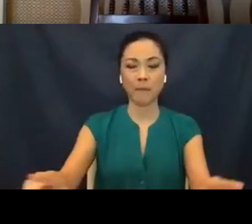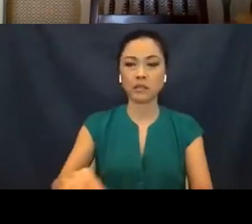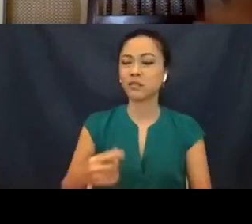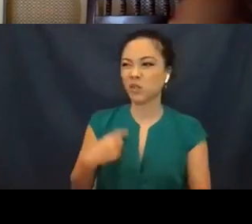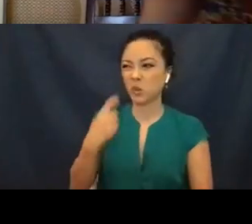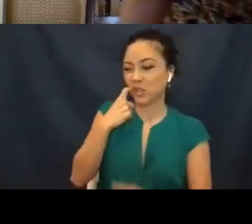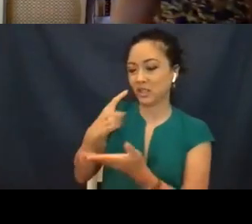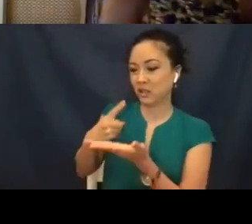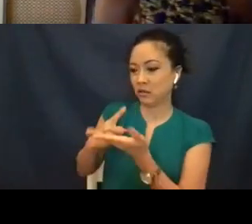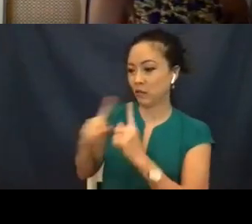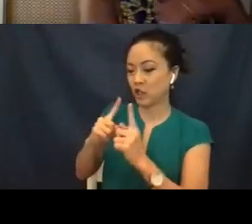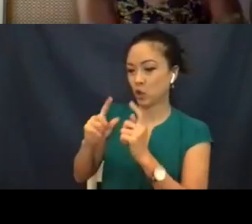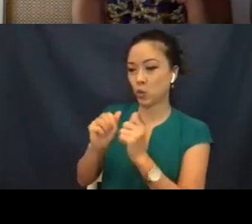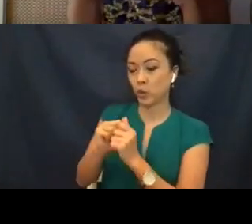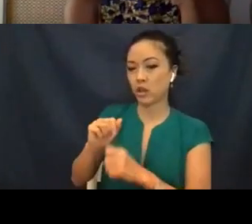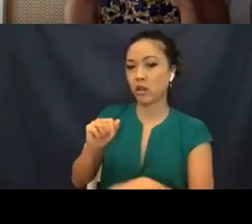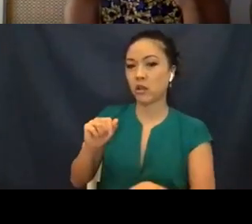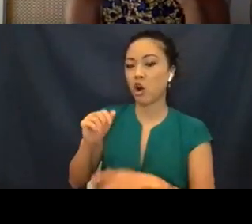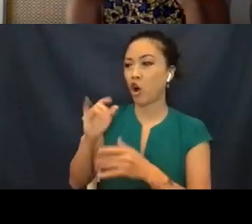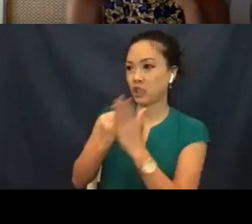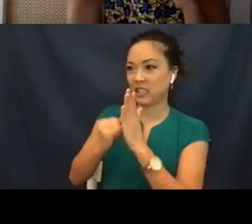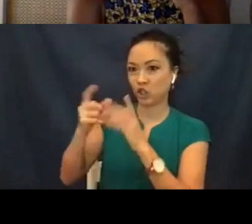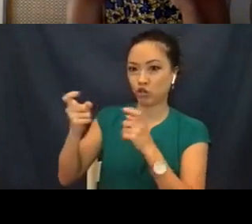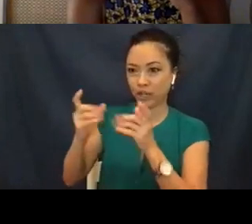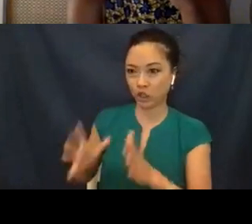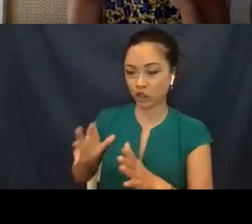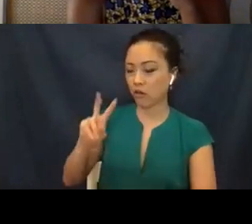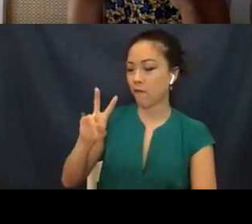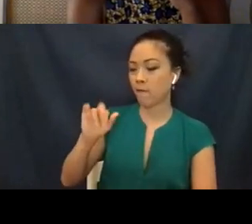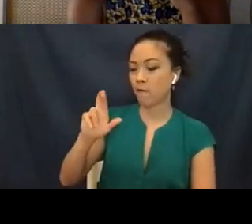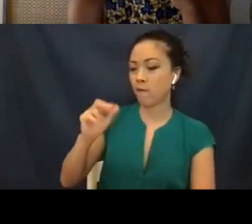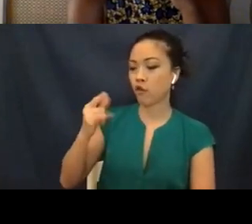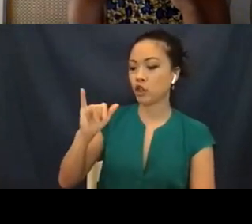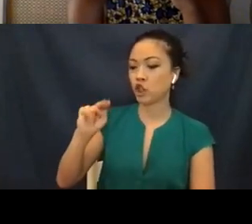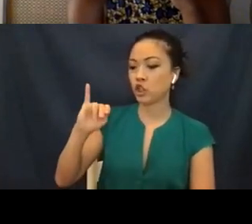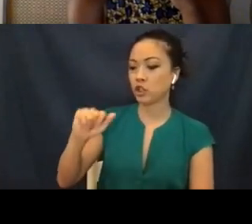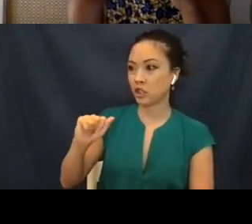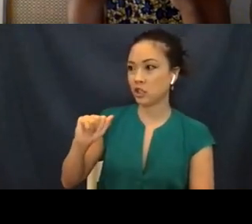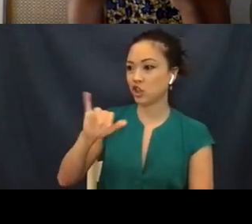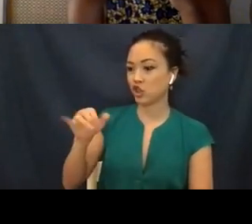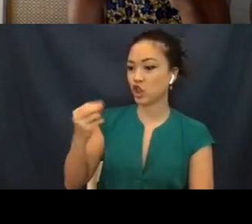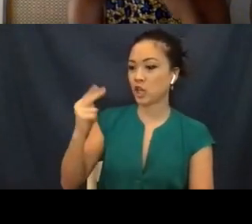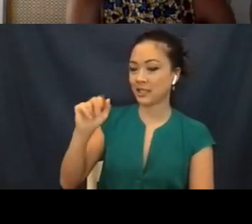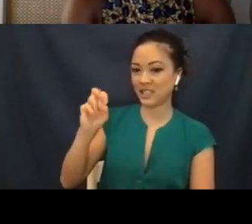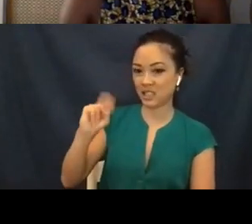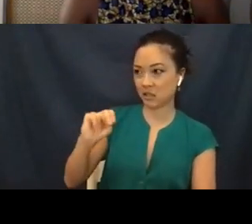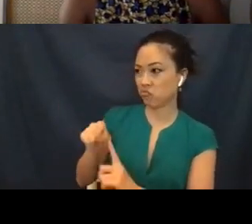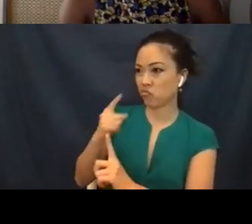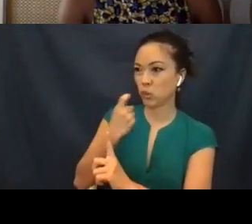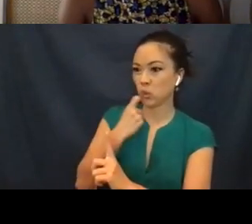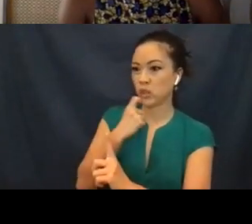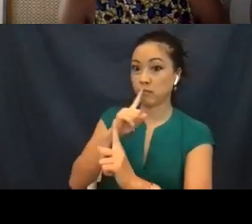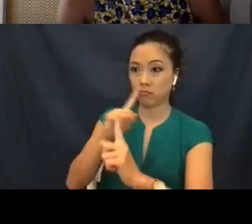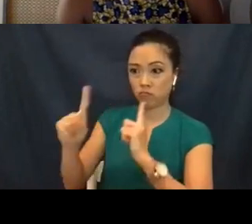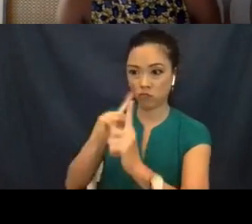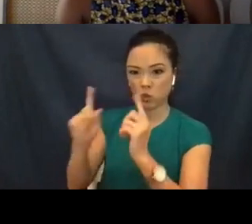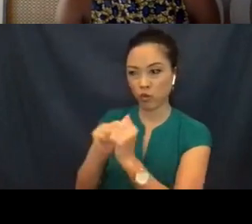She was sharing with me a conversation she had with a colleague who expressed that we were